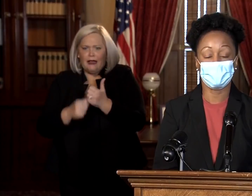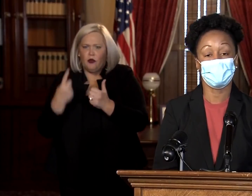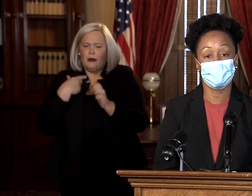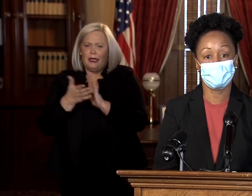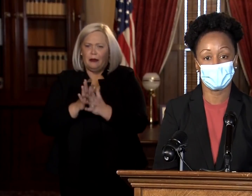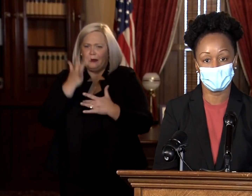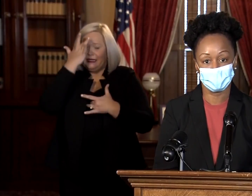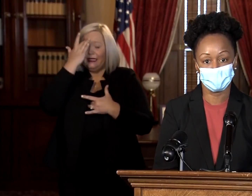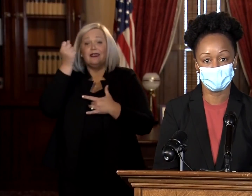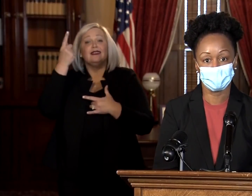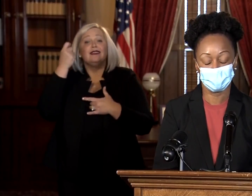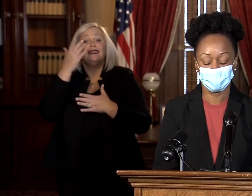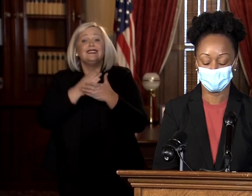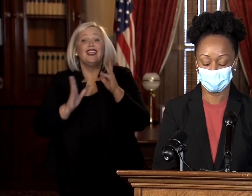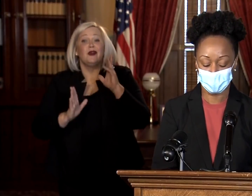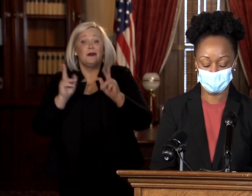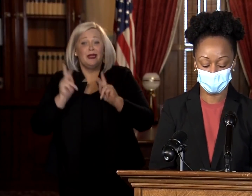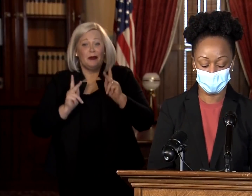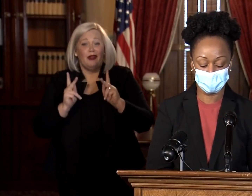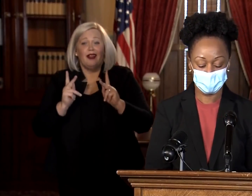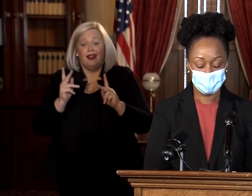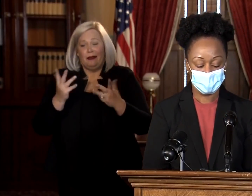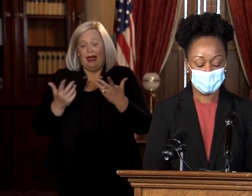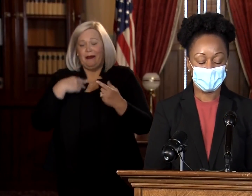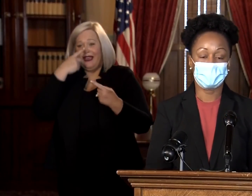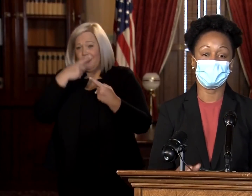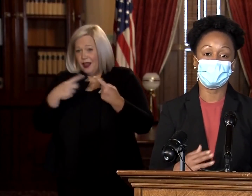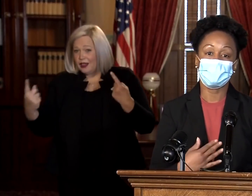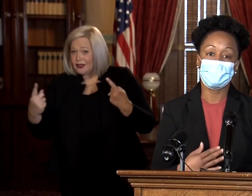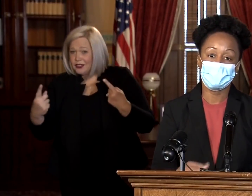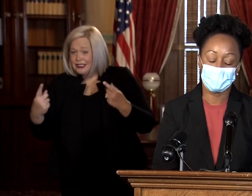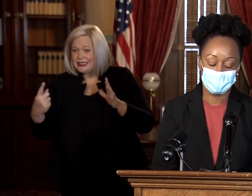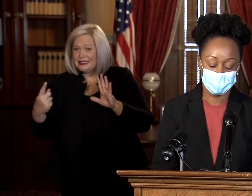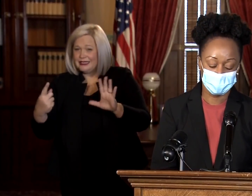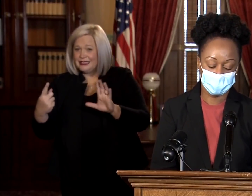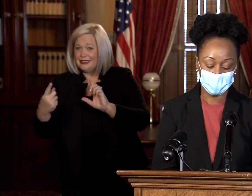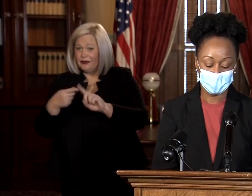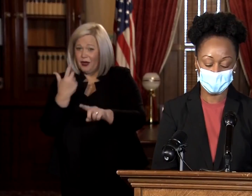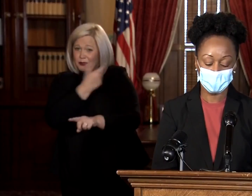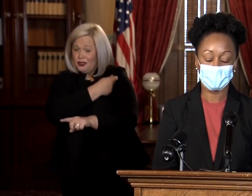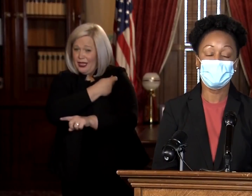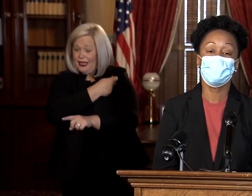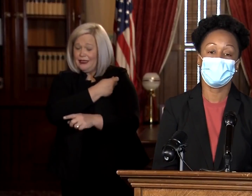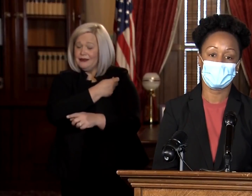country. Now, I know there have been Now, I know there have been reports of some people having reports of some people having allergic reactions to the